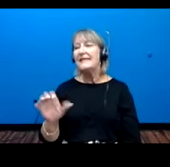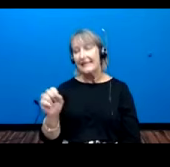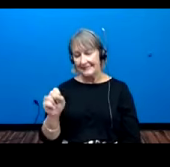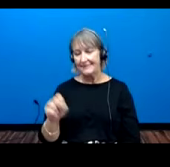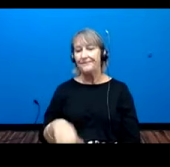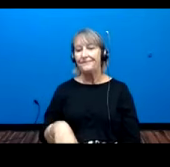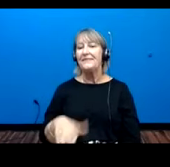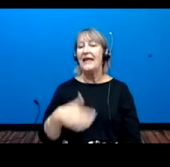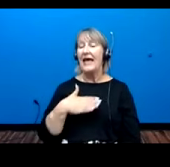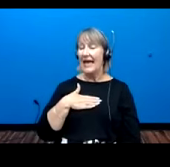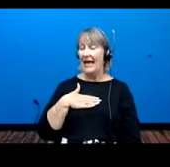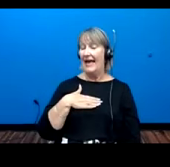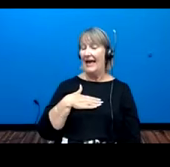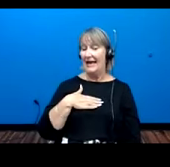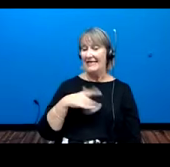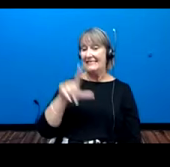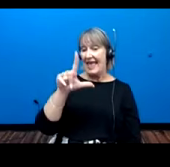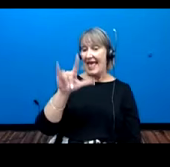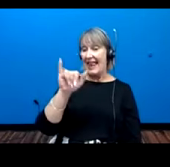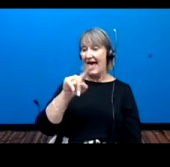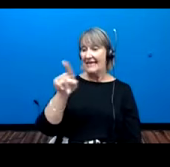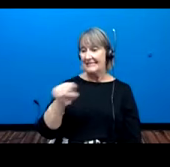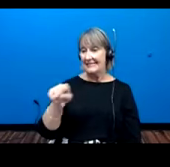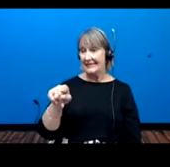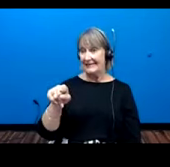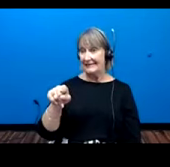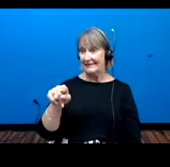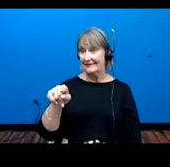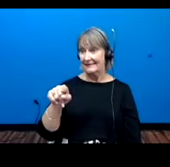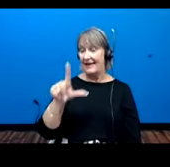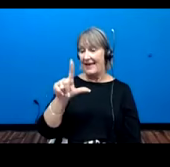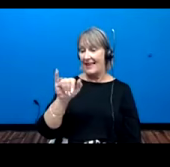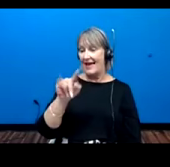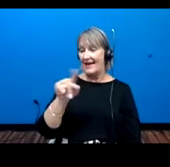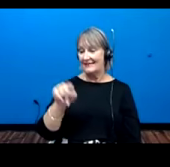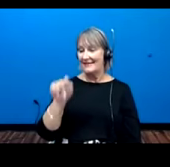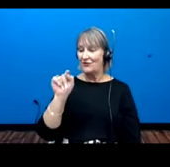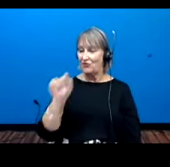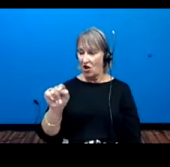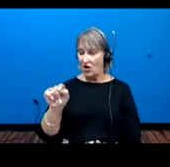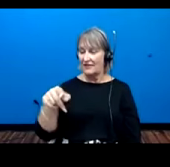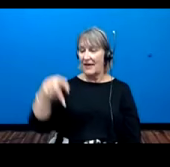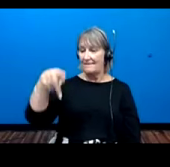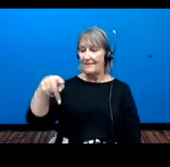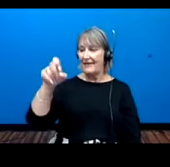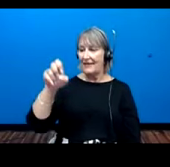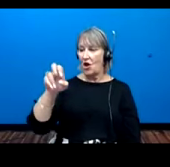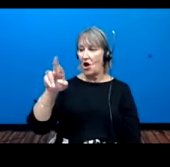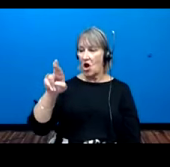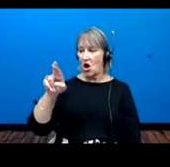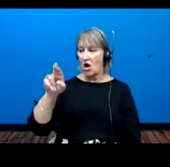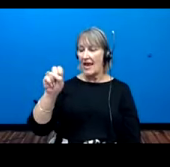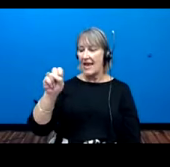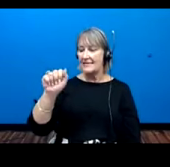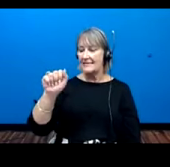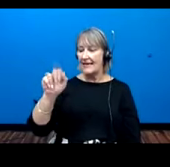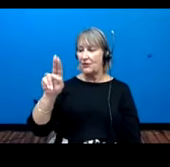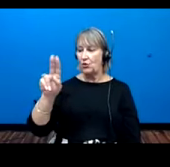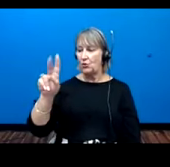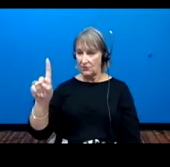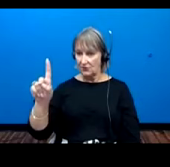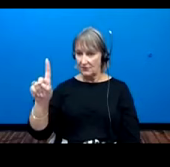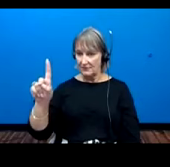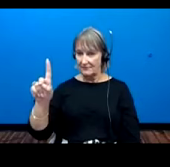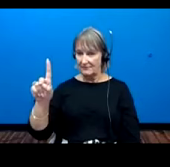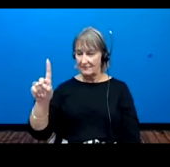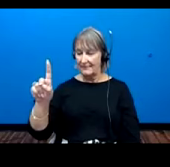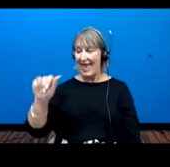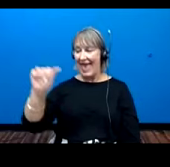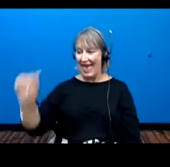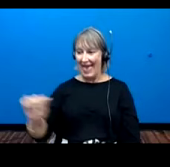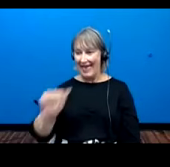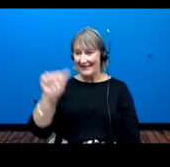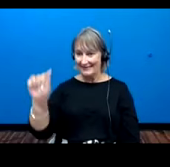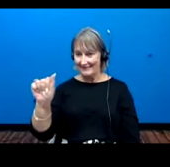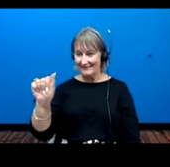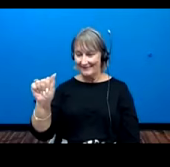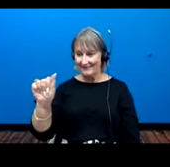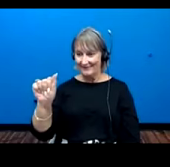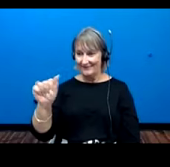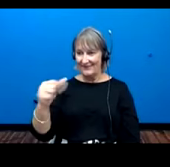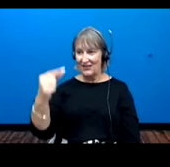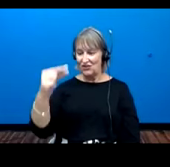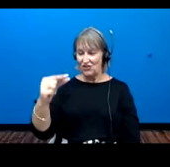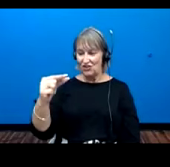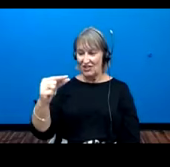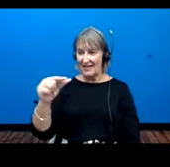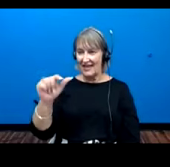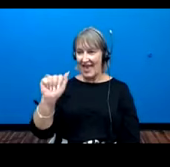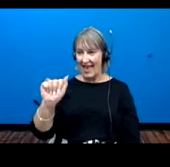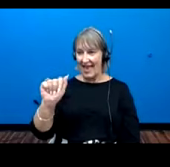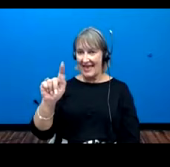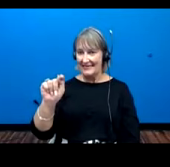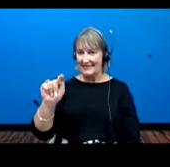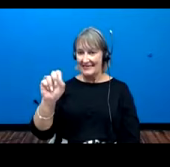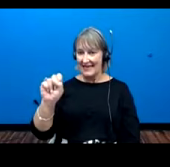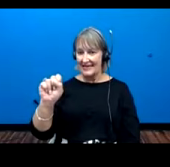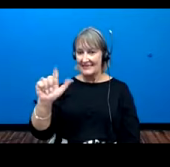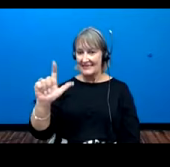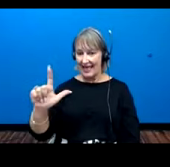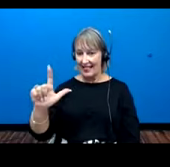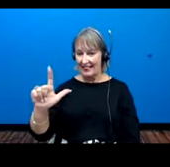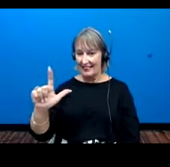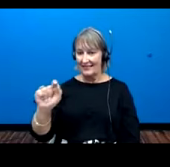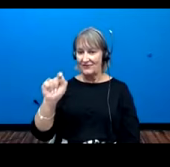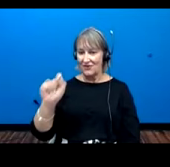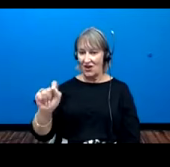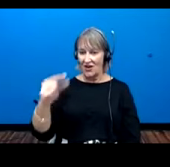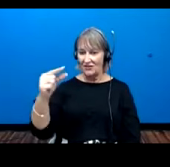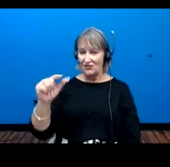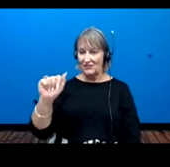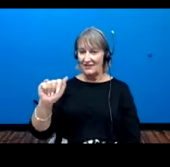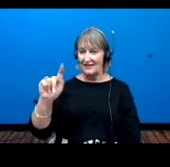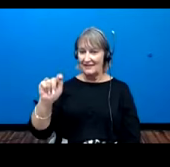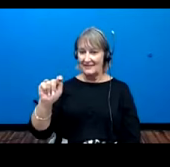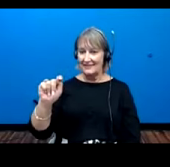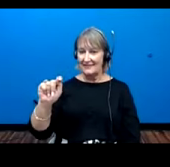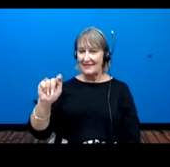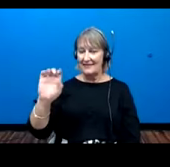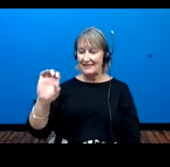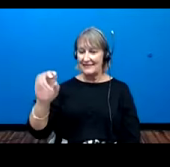So my email address is liz.persaud@gatfl.gatech.edu.